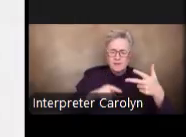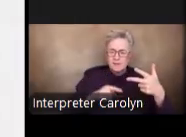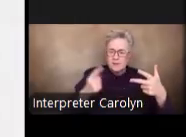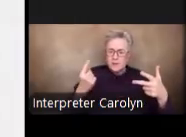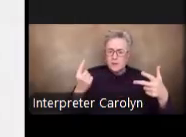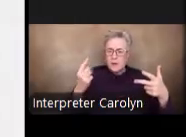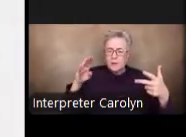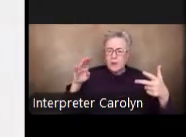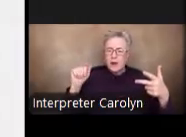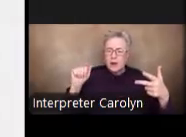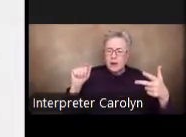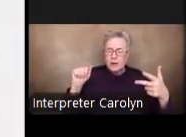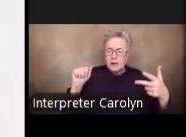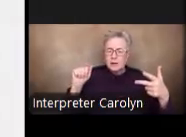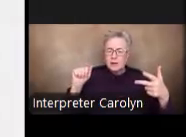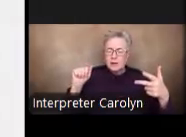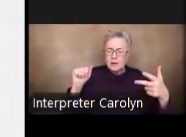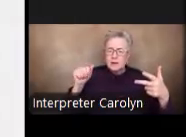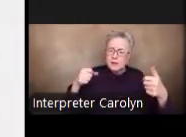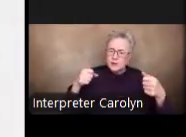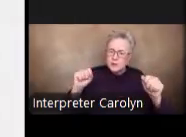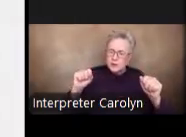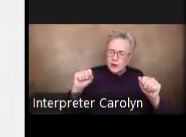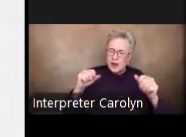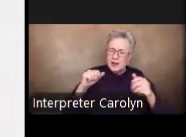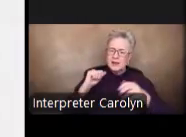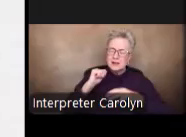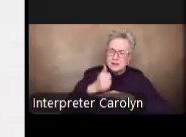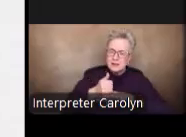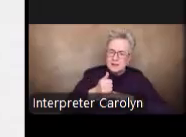different words at the same time, but she only has enough